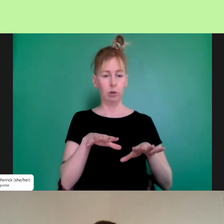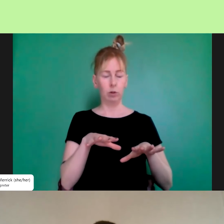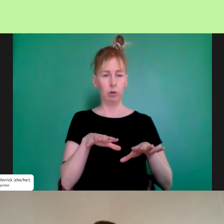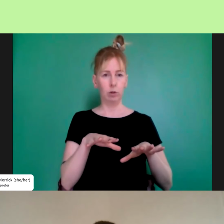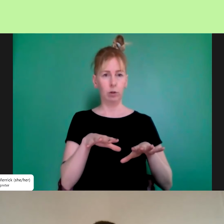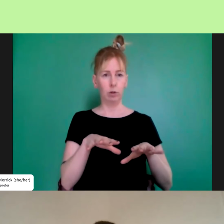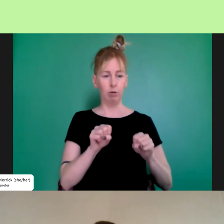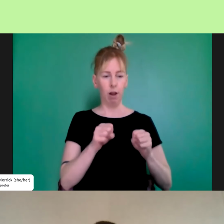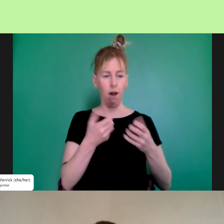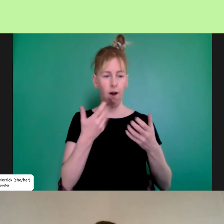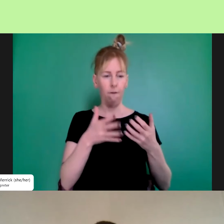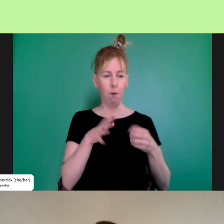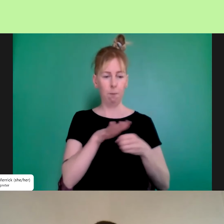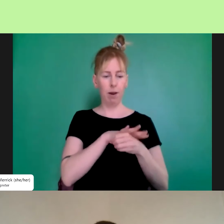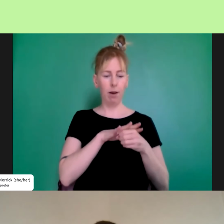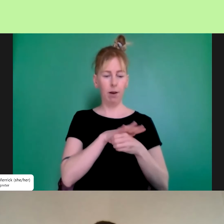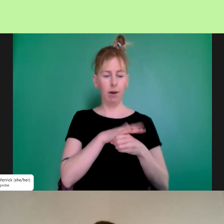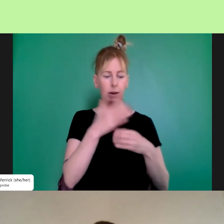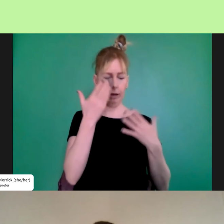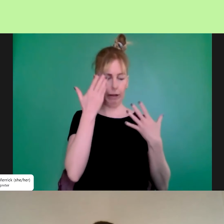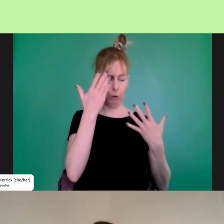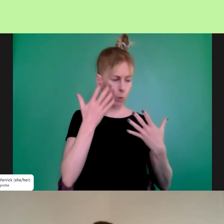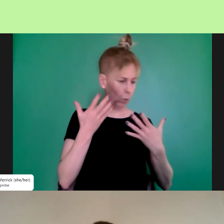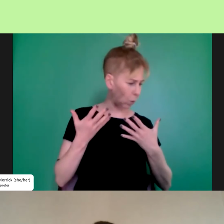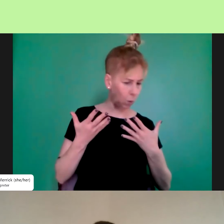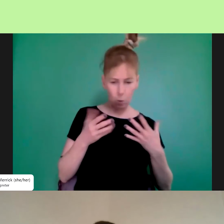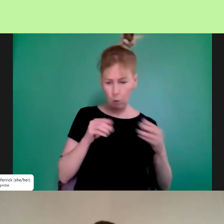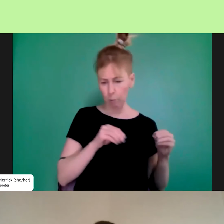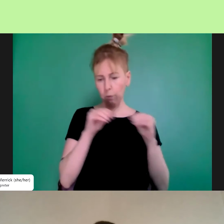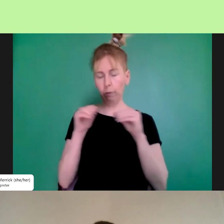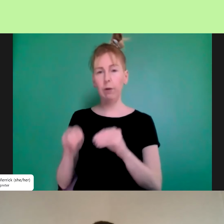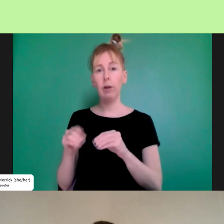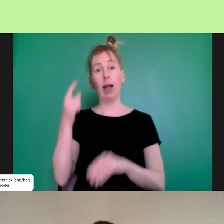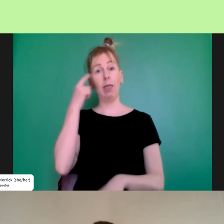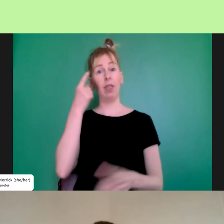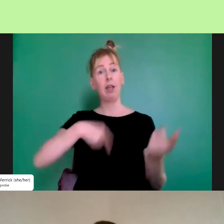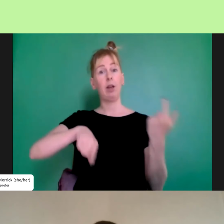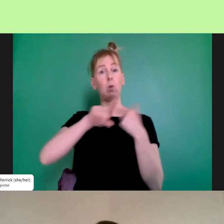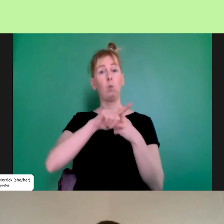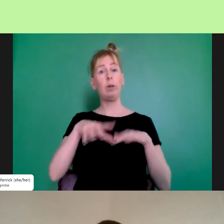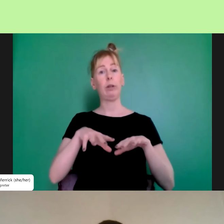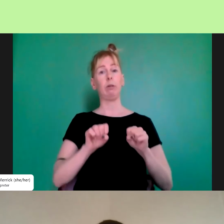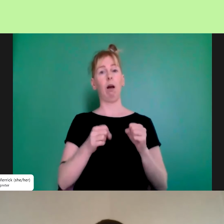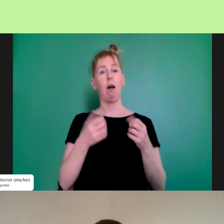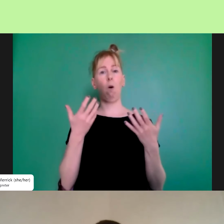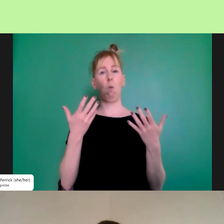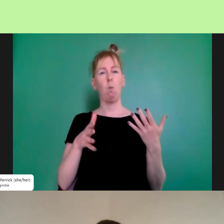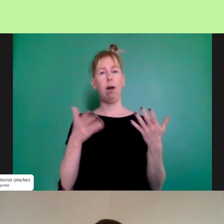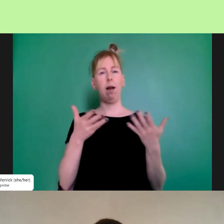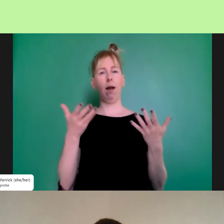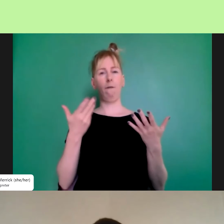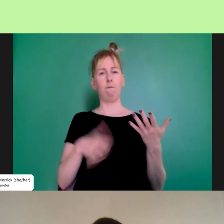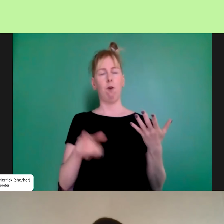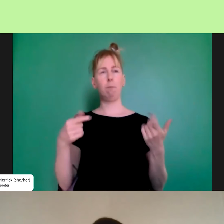are a lot of us work within the space of like we care, sometimes forget to ask questions